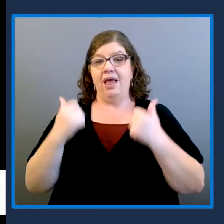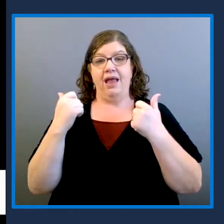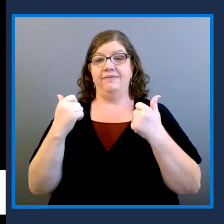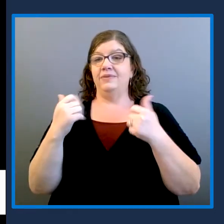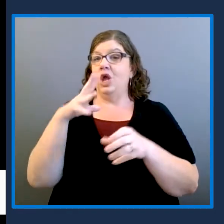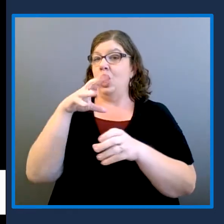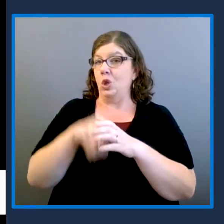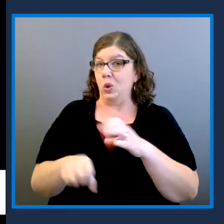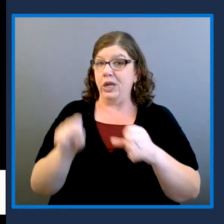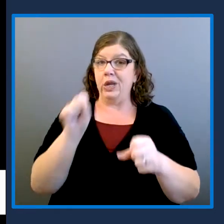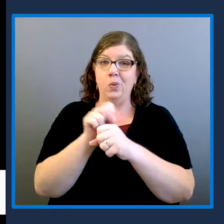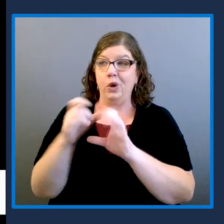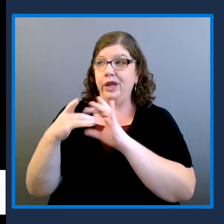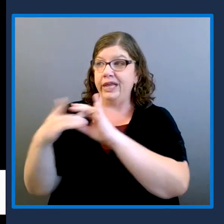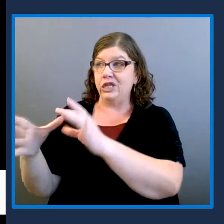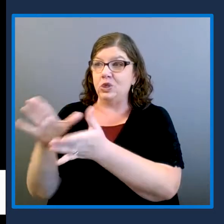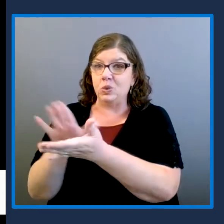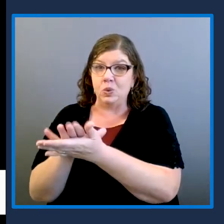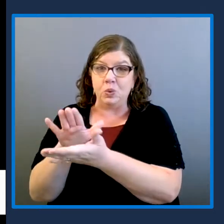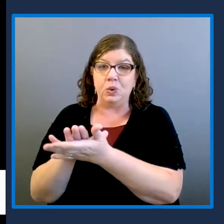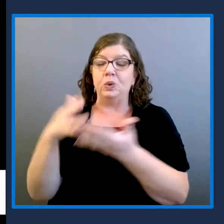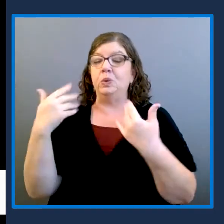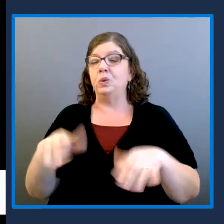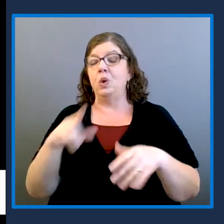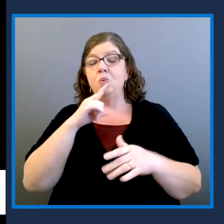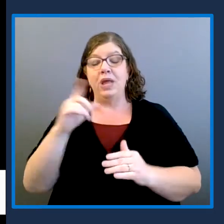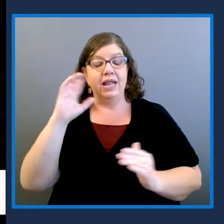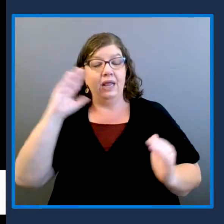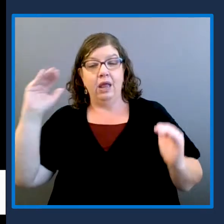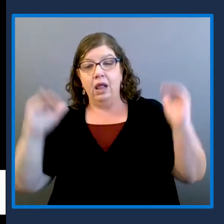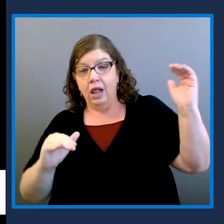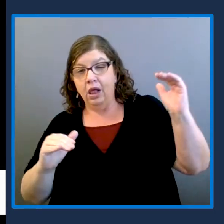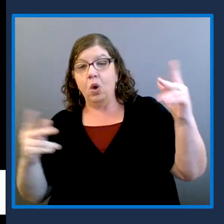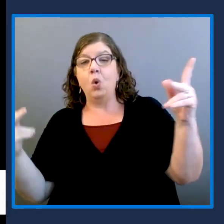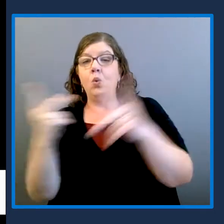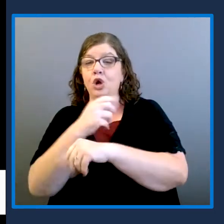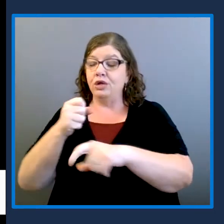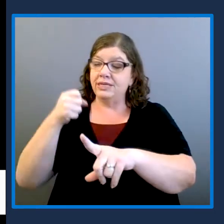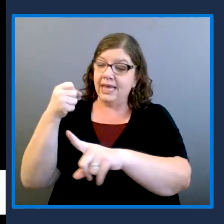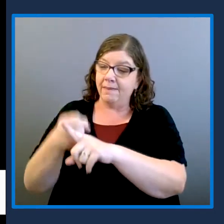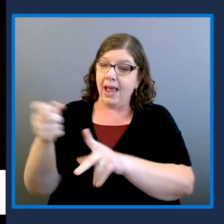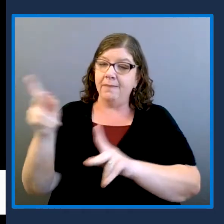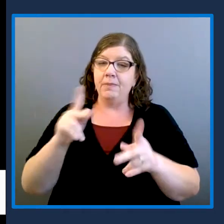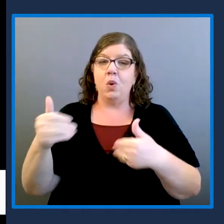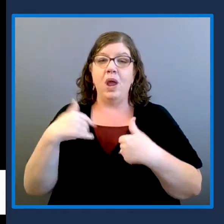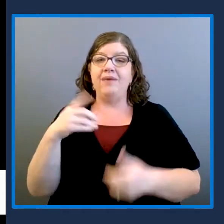of people's lives including work in school this has been disproportionately impacting people with